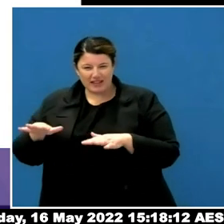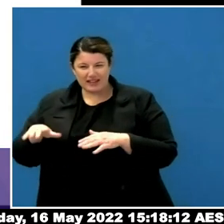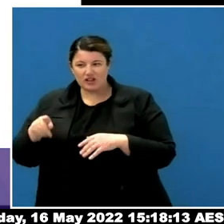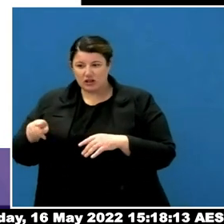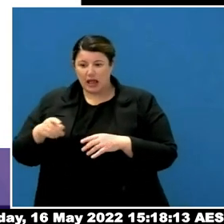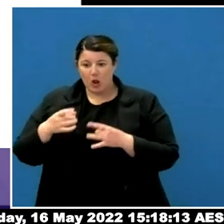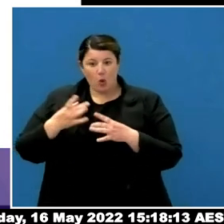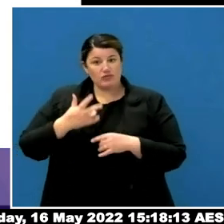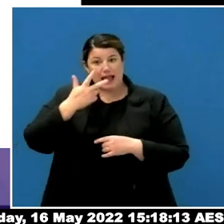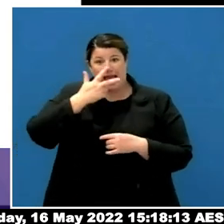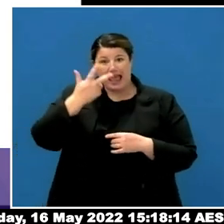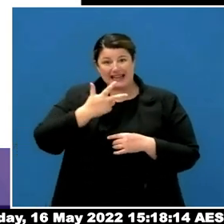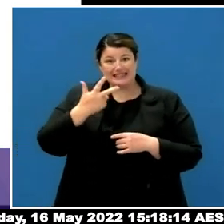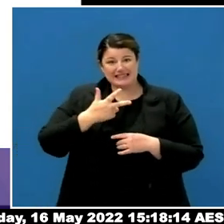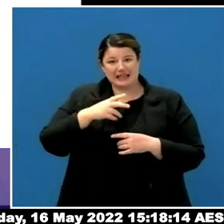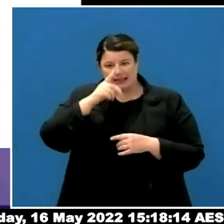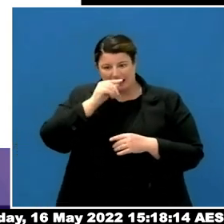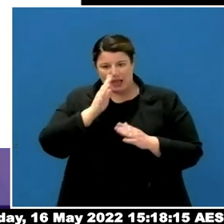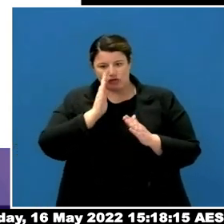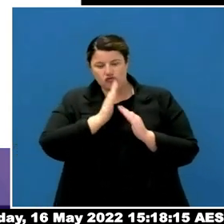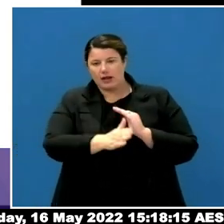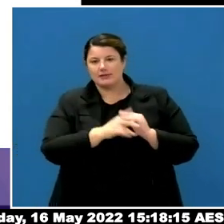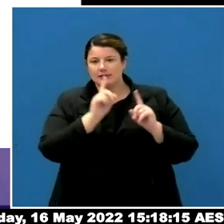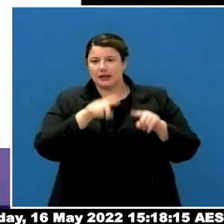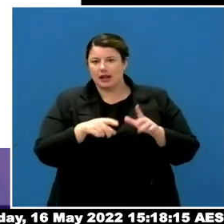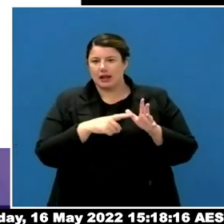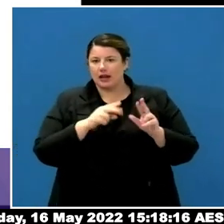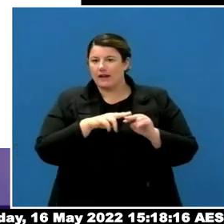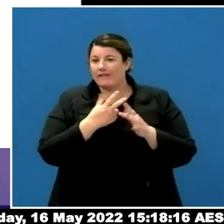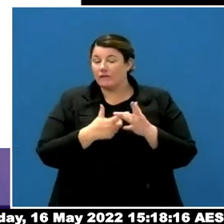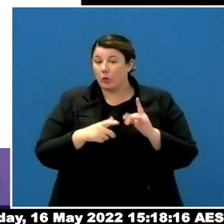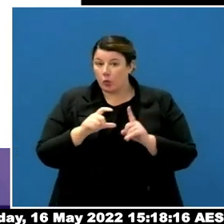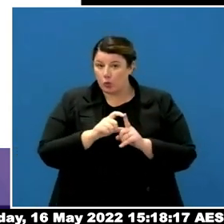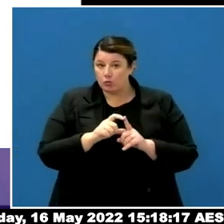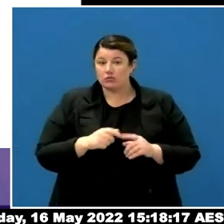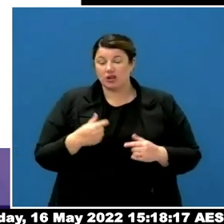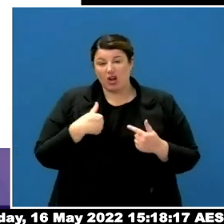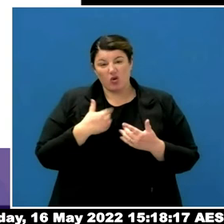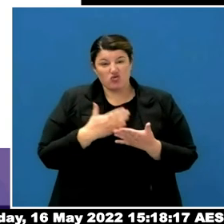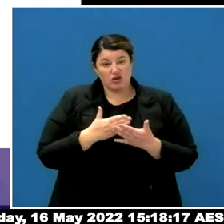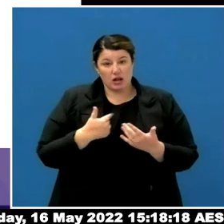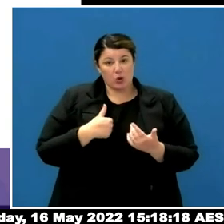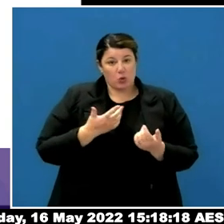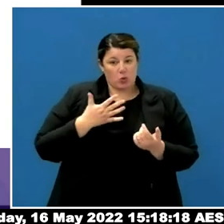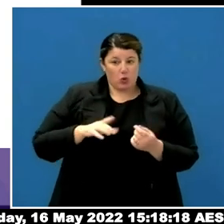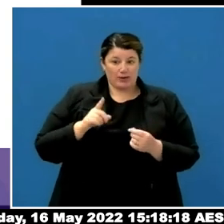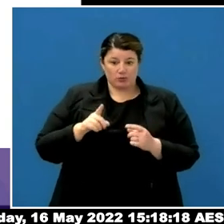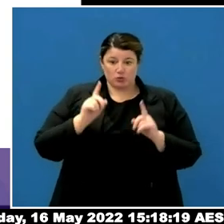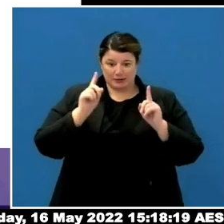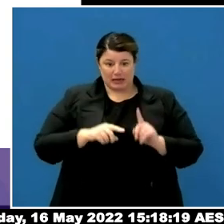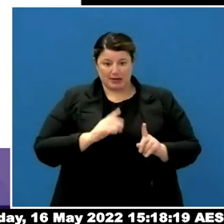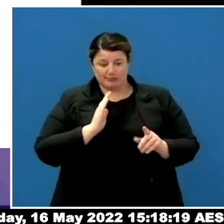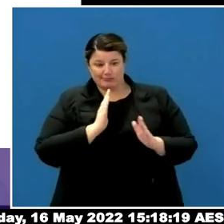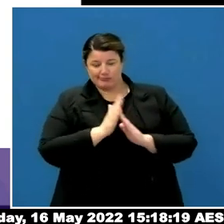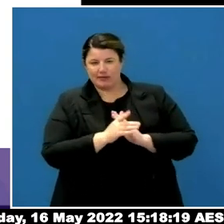straightaway, which I was keen for him to do to get a feel of whether he was going to fit